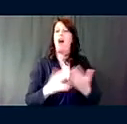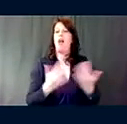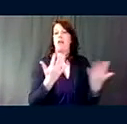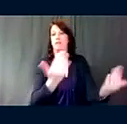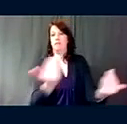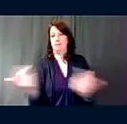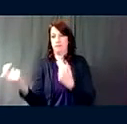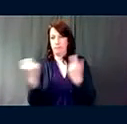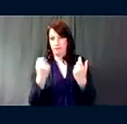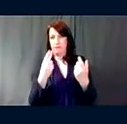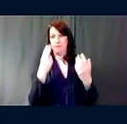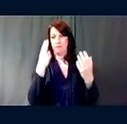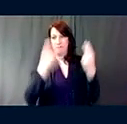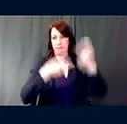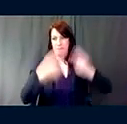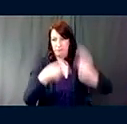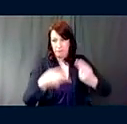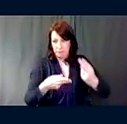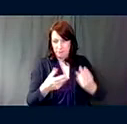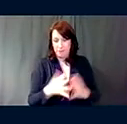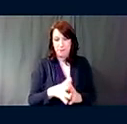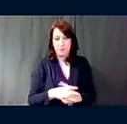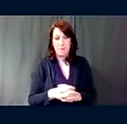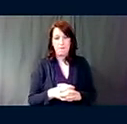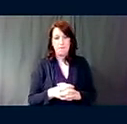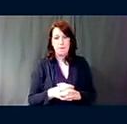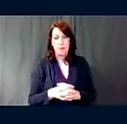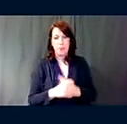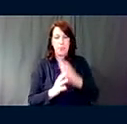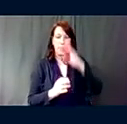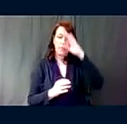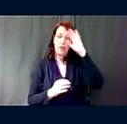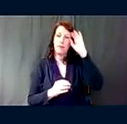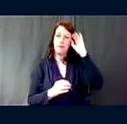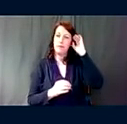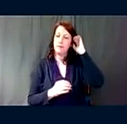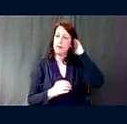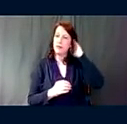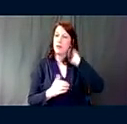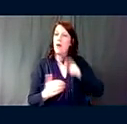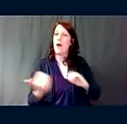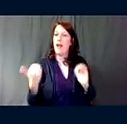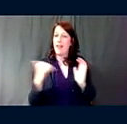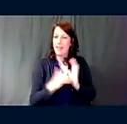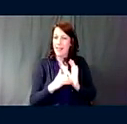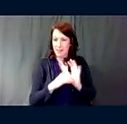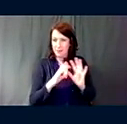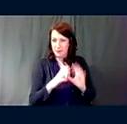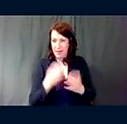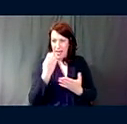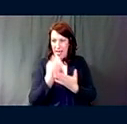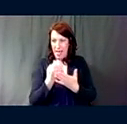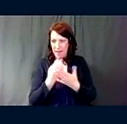FIRST STARTED GETTING REALLY GOOD RETURNS ON OUR INTERVENTION. SO WHAT WE DID WITH THIS WAS WE,